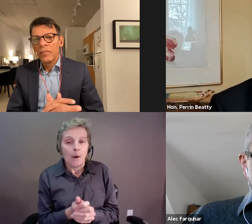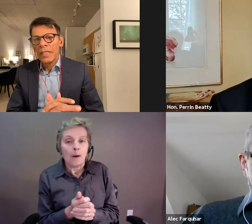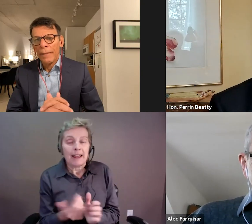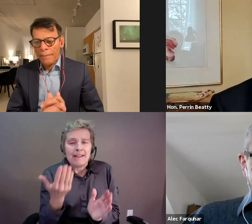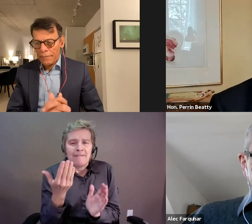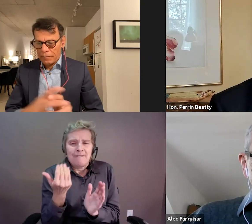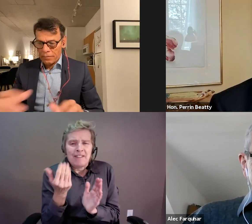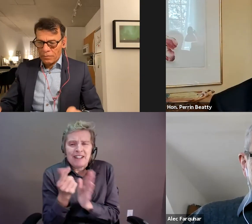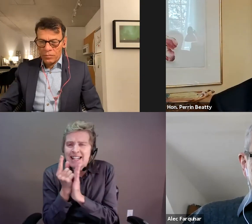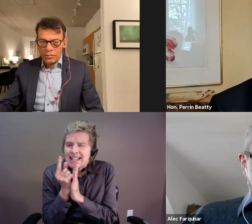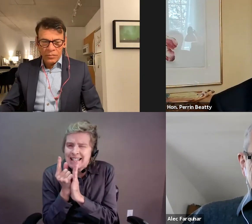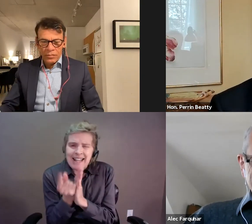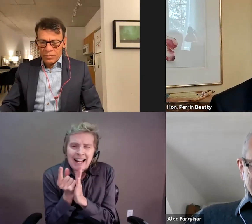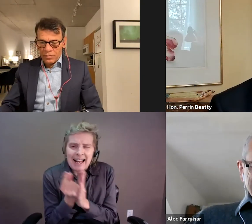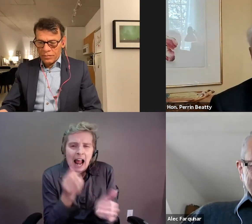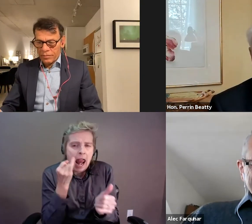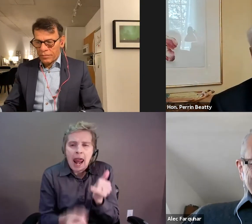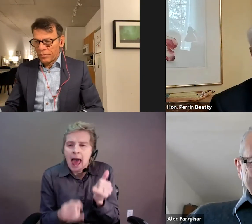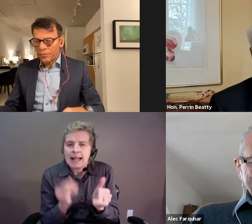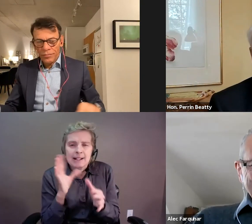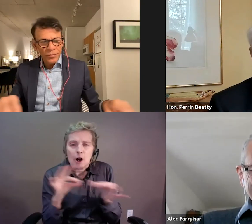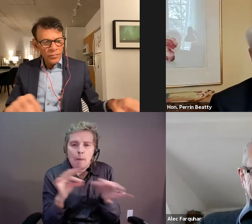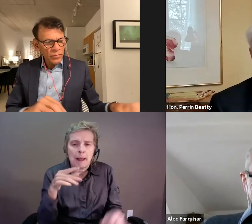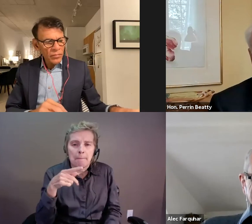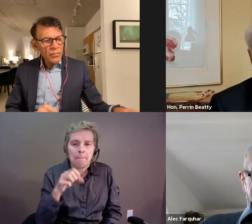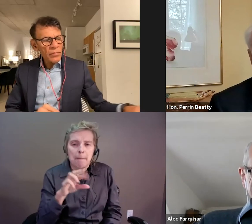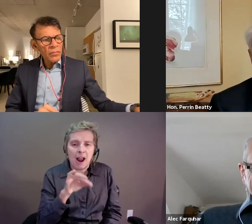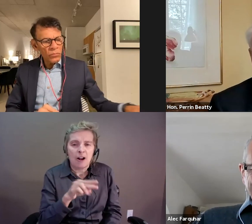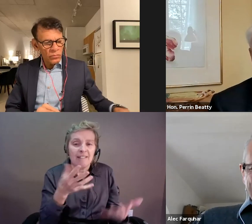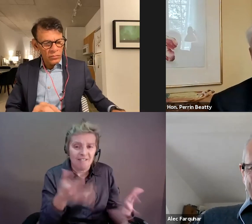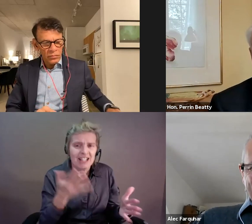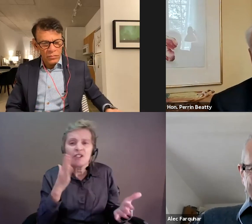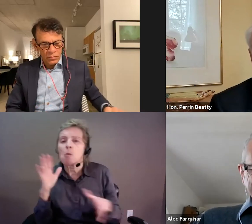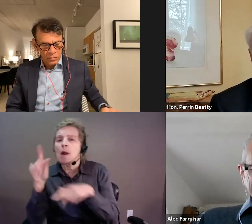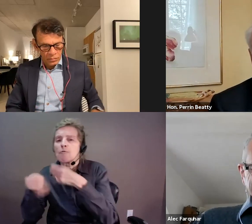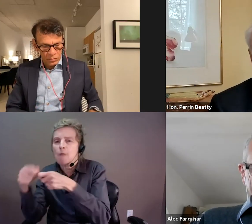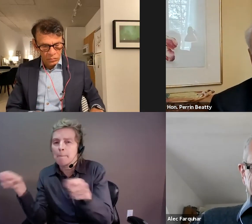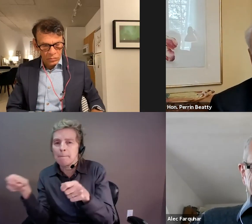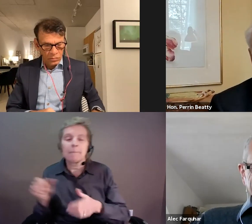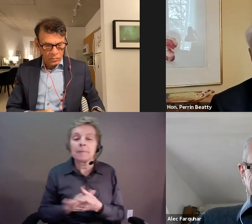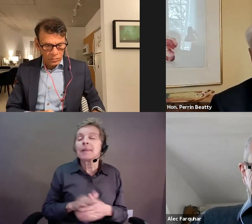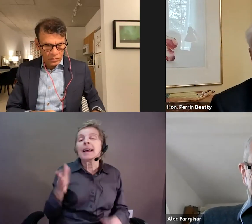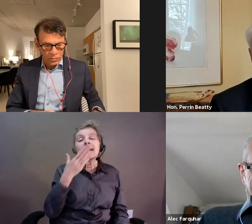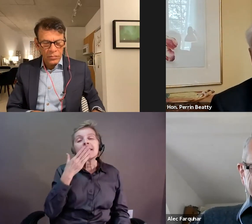last word and then we'll be wrapping up. Just simply, thank you Alec, very much for getting us together.